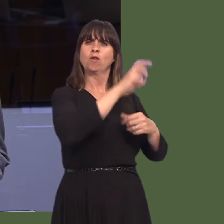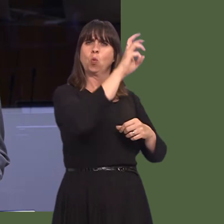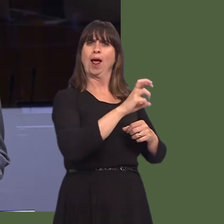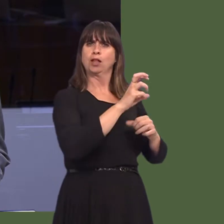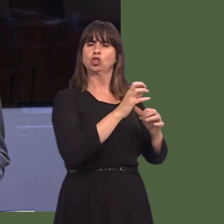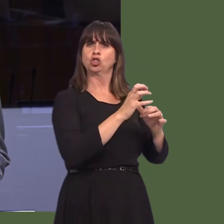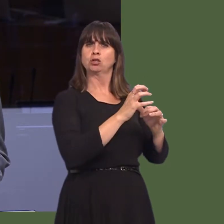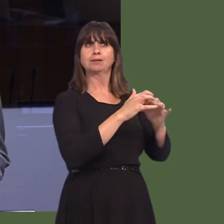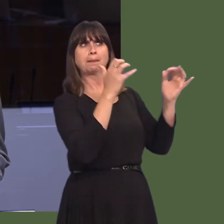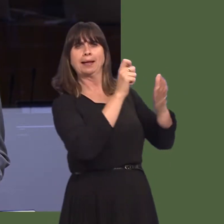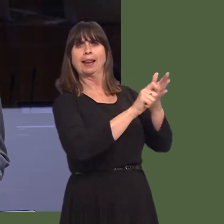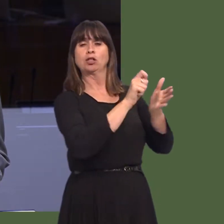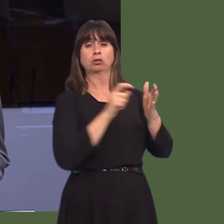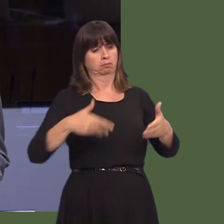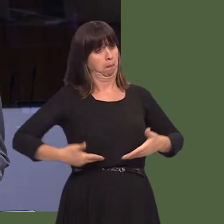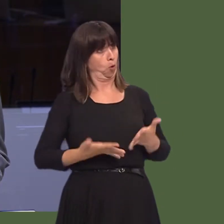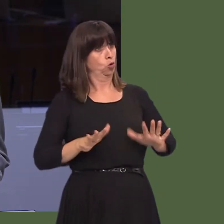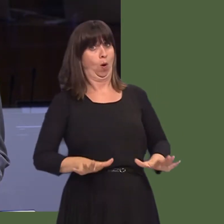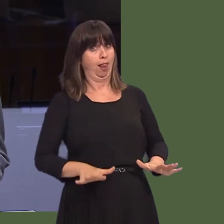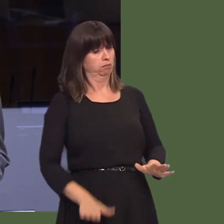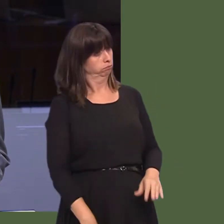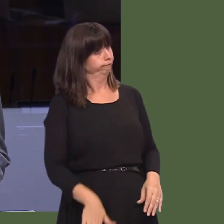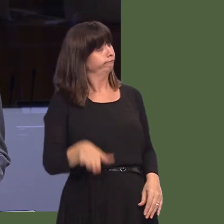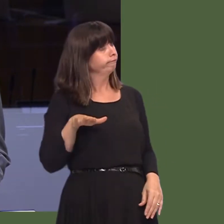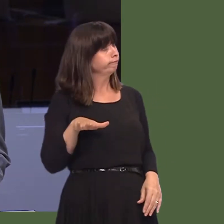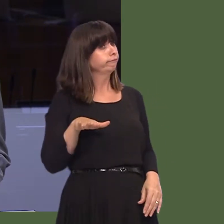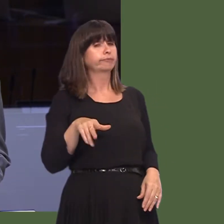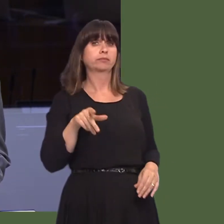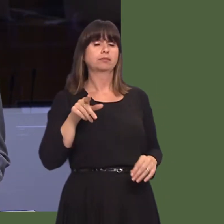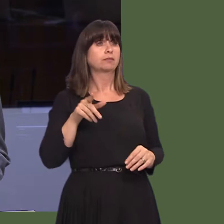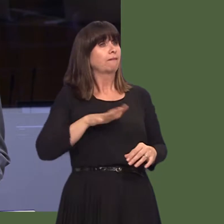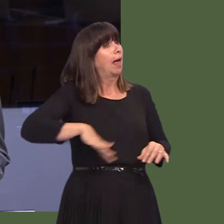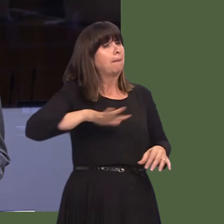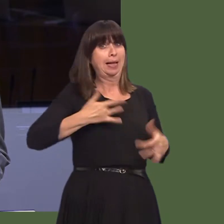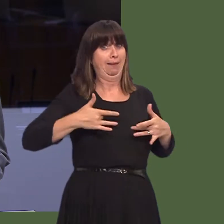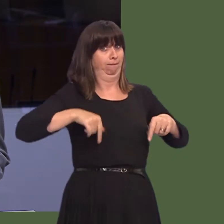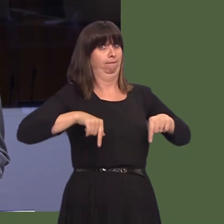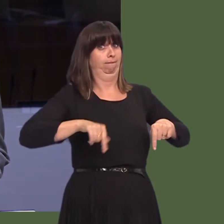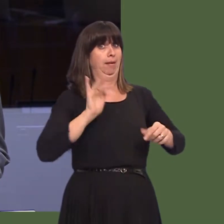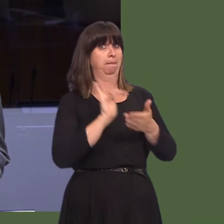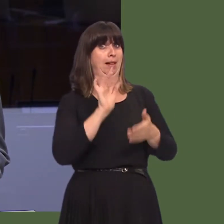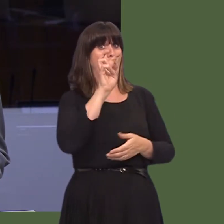He was born in Wales and raised locally and has extensive family in mid Wales.